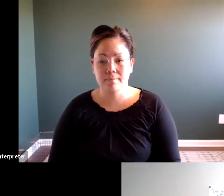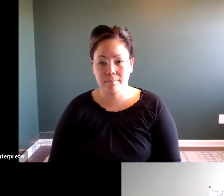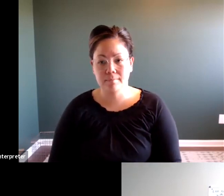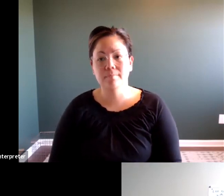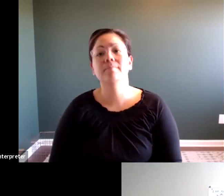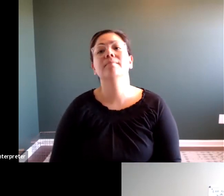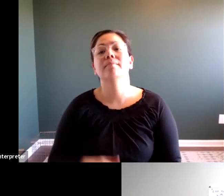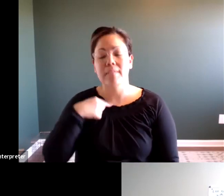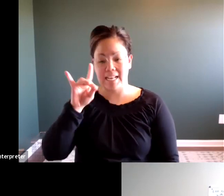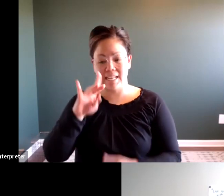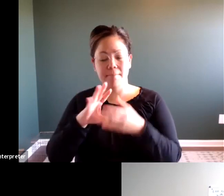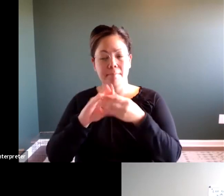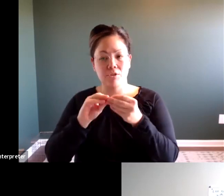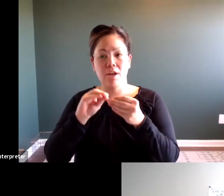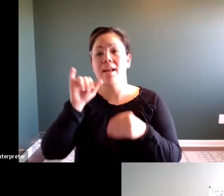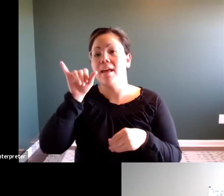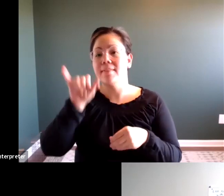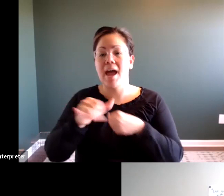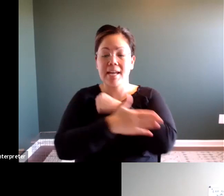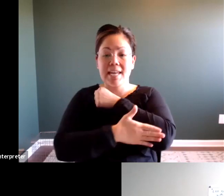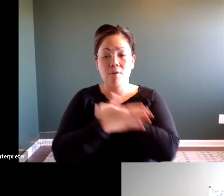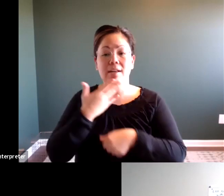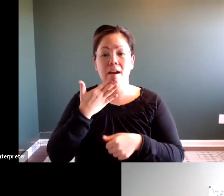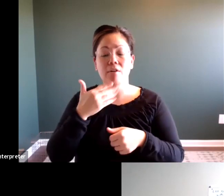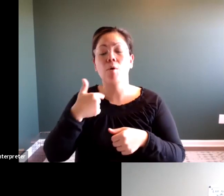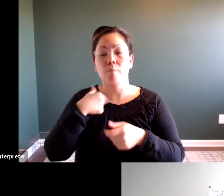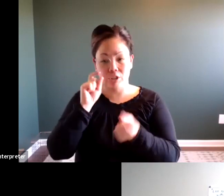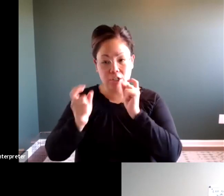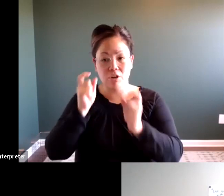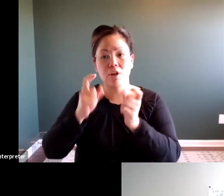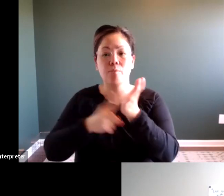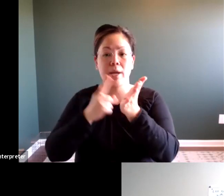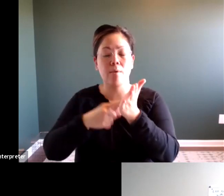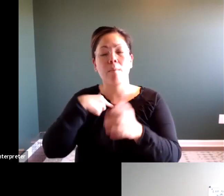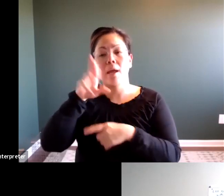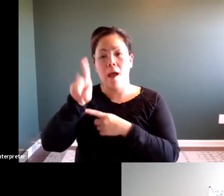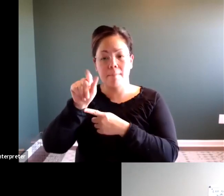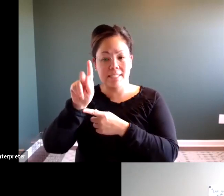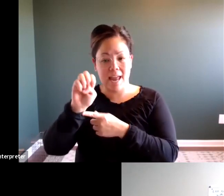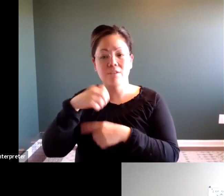I did say that the color count, county colors get changed once a week. And so I would have very careful conversations